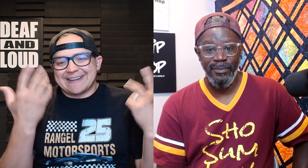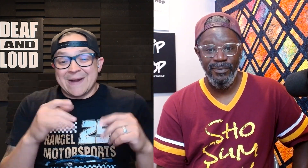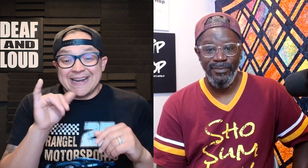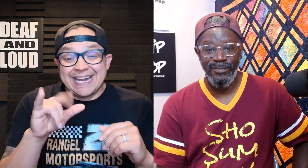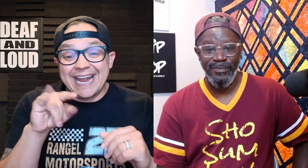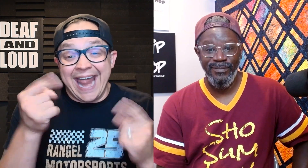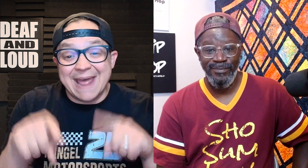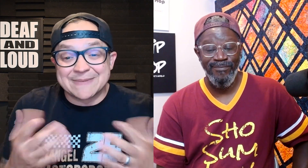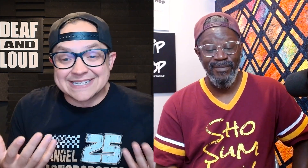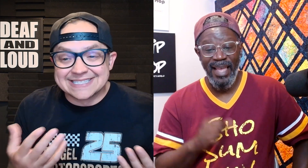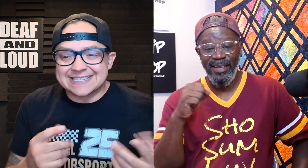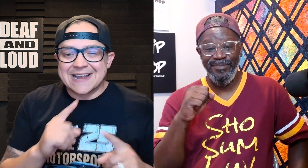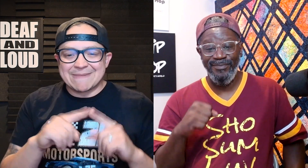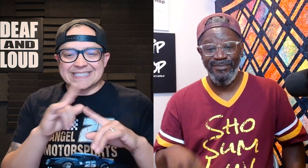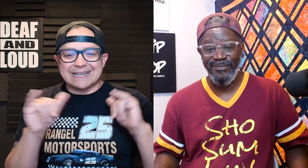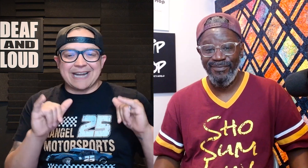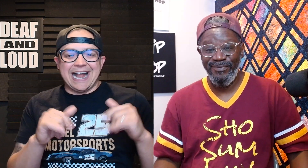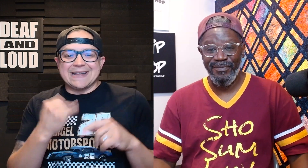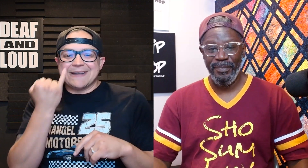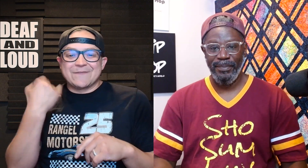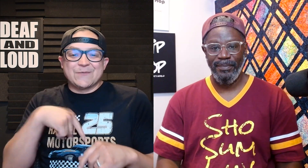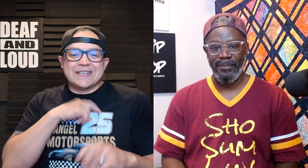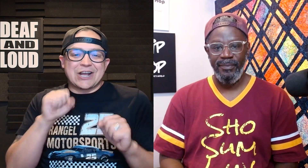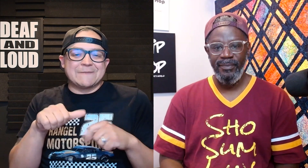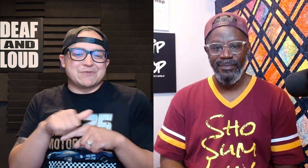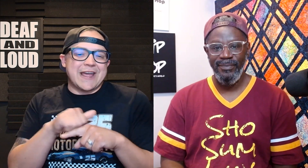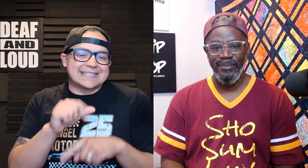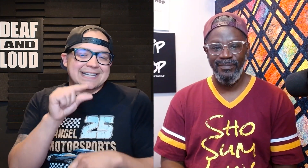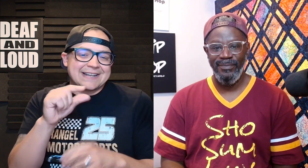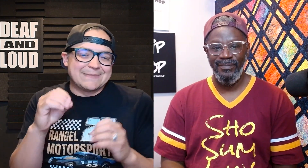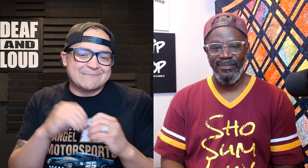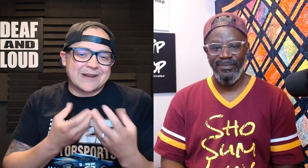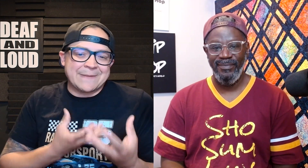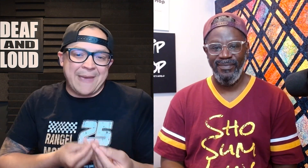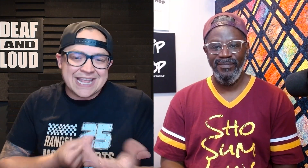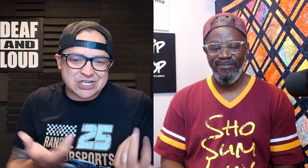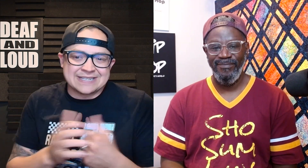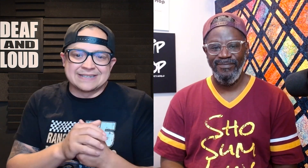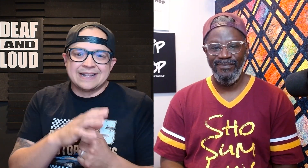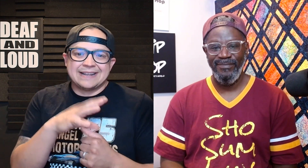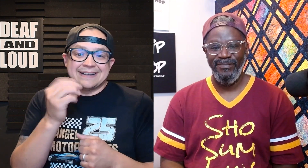it happens, but at the same time, if we could practice a little bit more compassion and